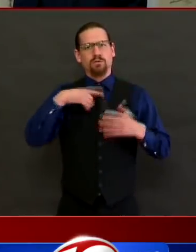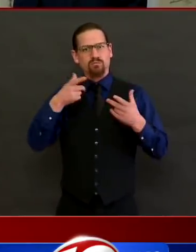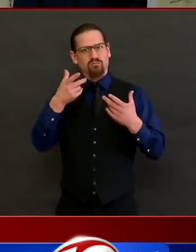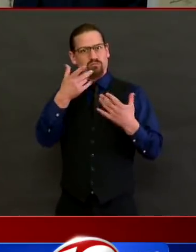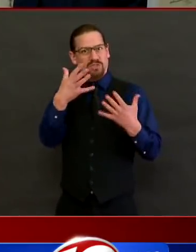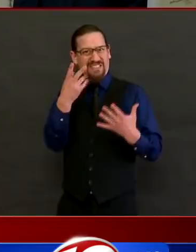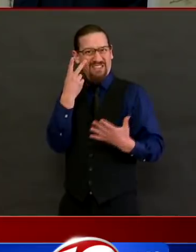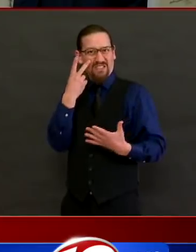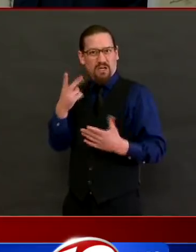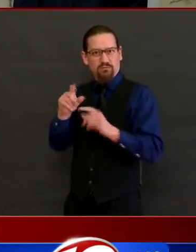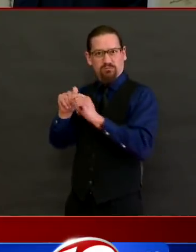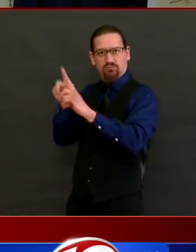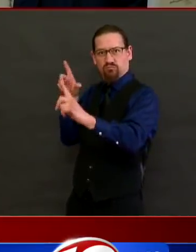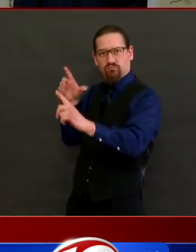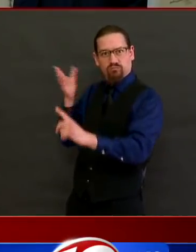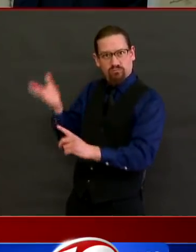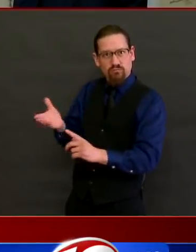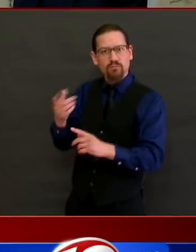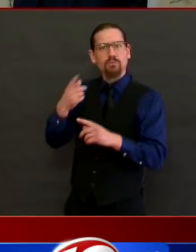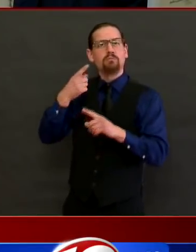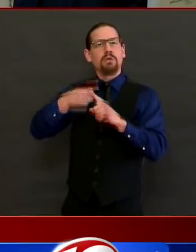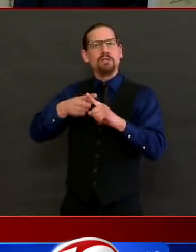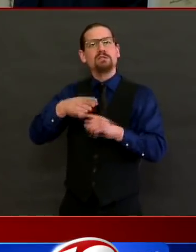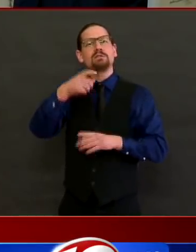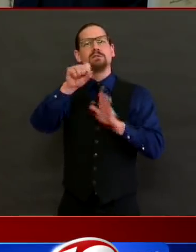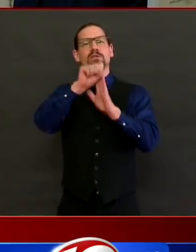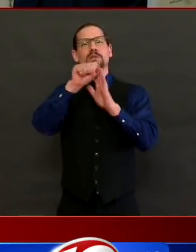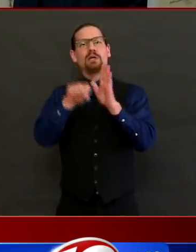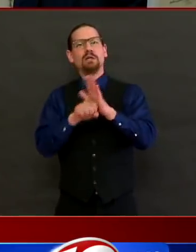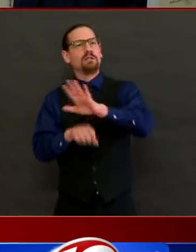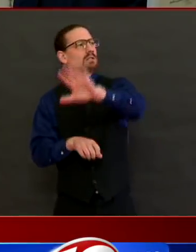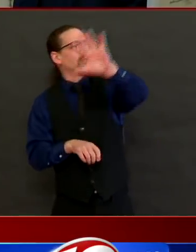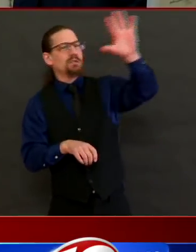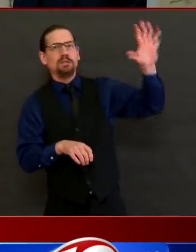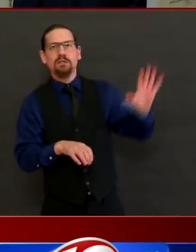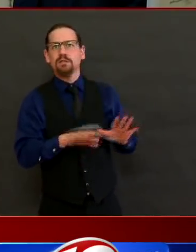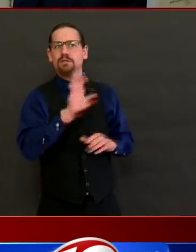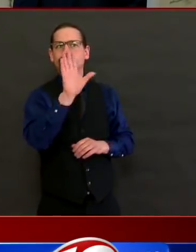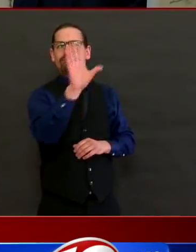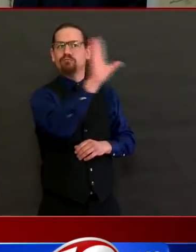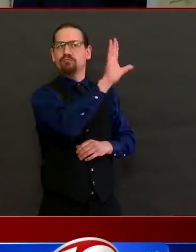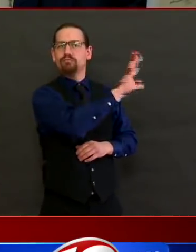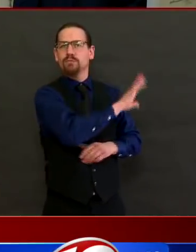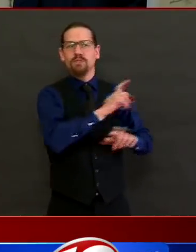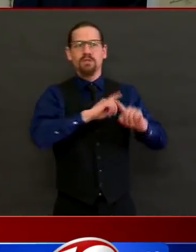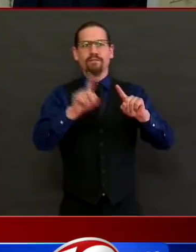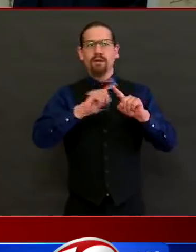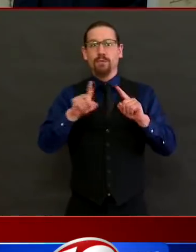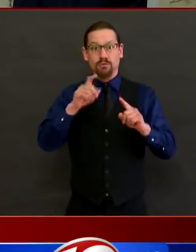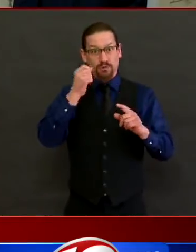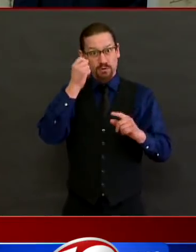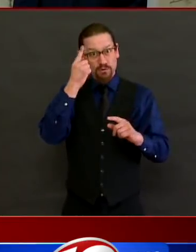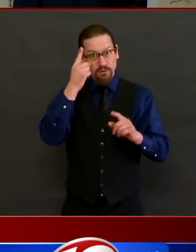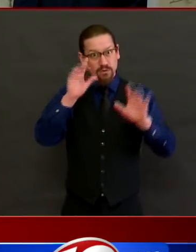WE ARE USING THE ALLOTTED MODELS OUT THERE. YOU HAVE SEEN THEM ALL. NONE OF THEM ARE PERFECT. AND WE ARE BASING OUR MODEL